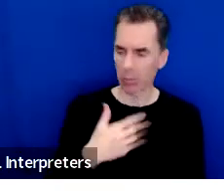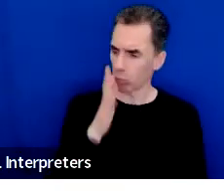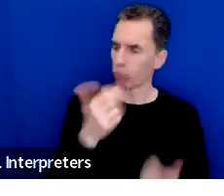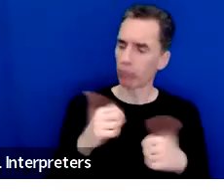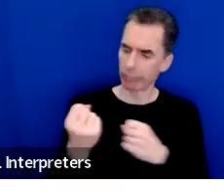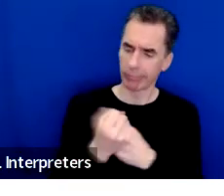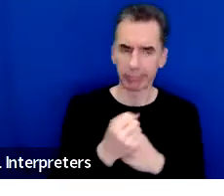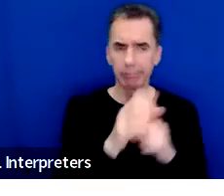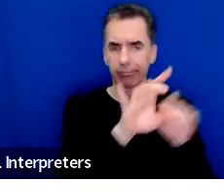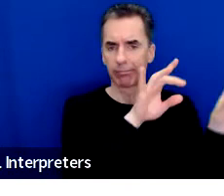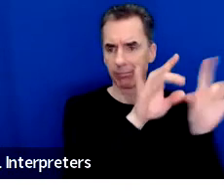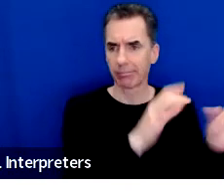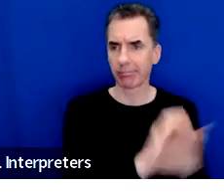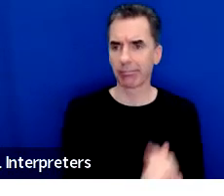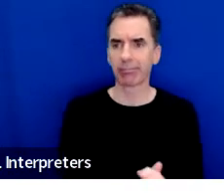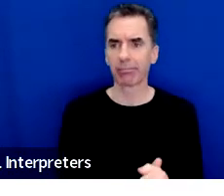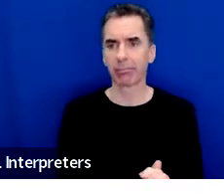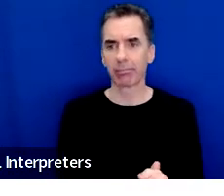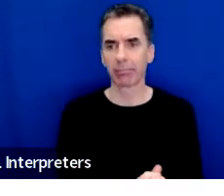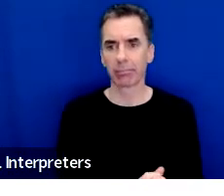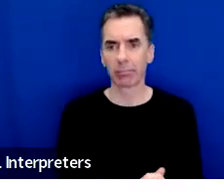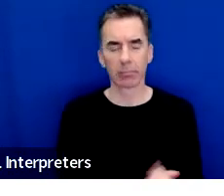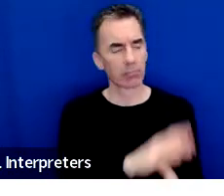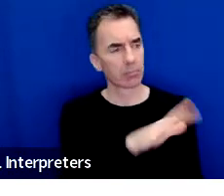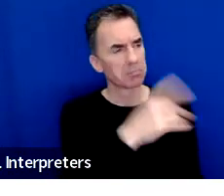So I could probably CC and would do would you mind putting your email